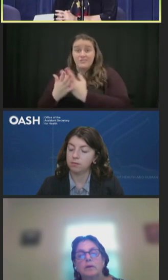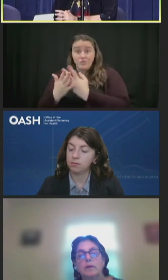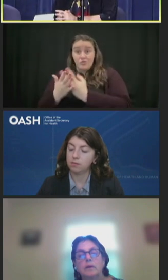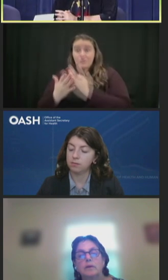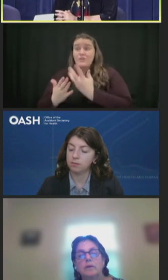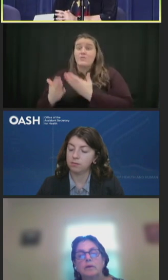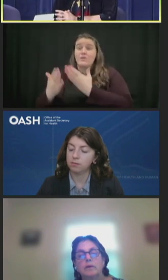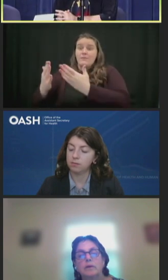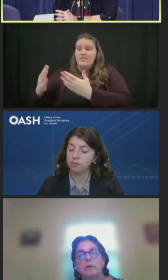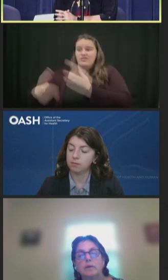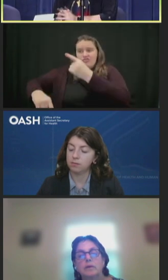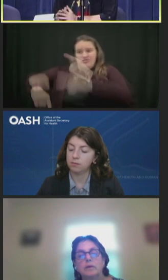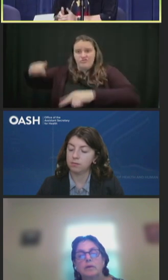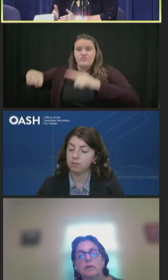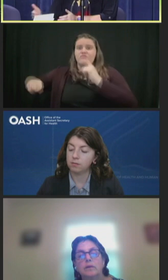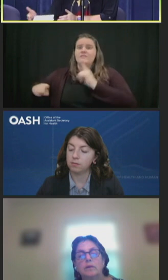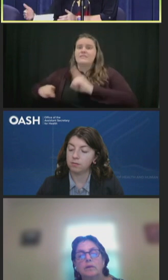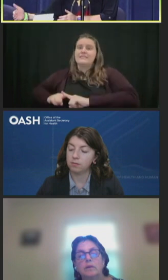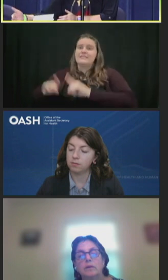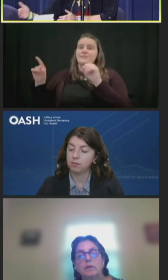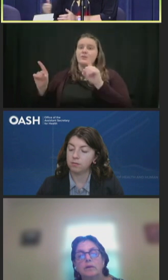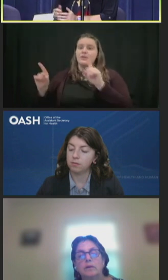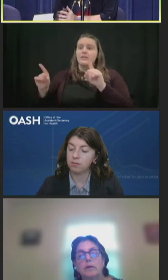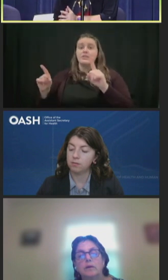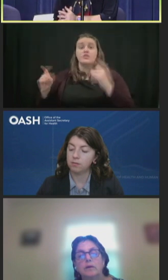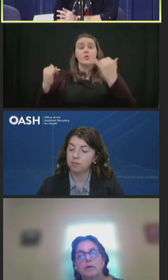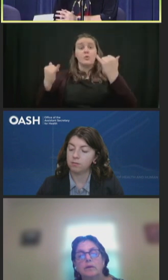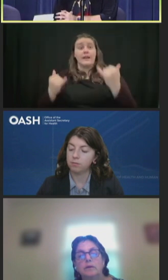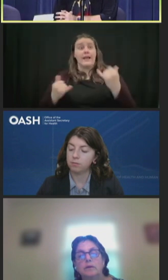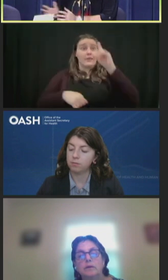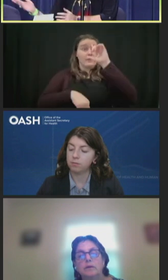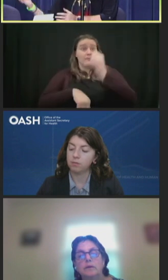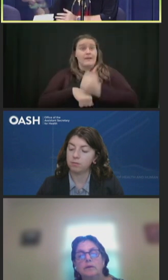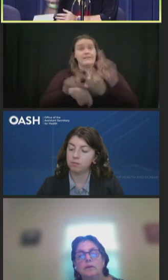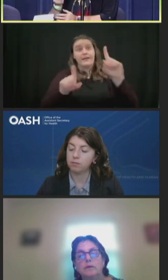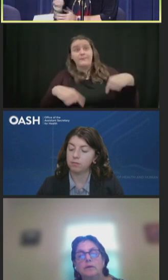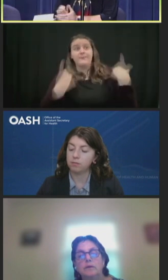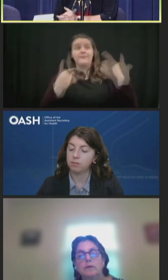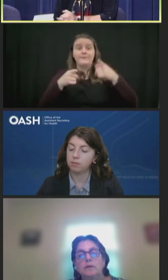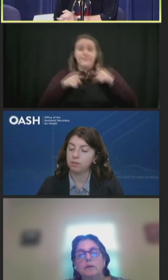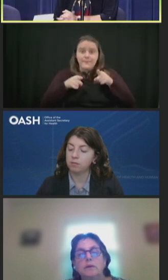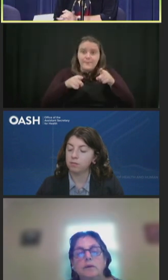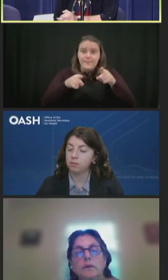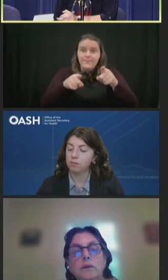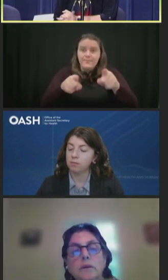uncoupling and doing what we can now and circling back to screening, where we need to, among the